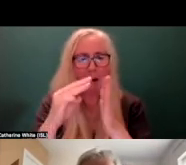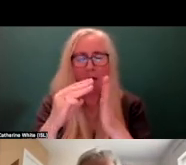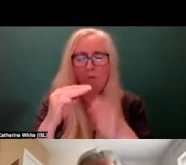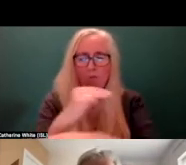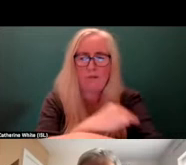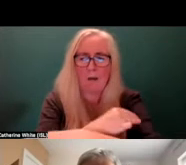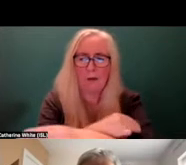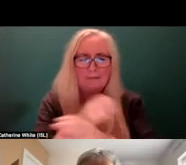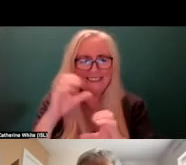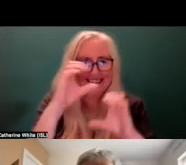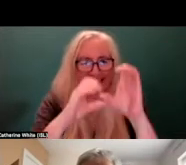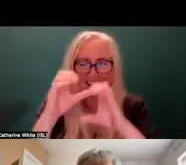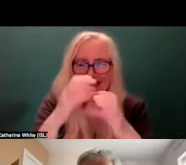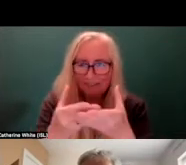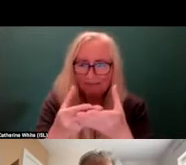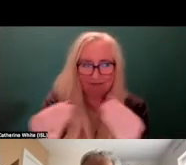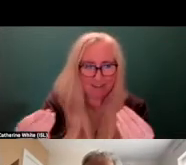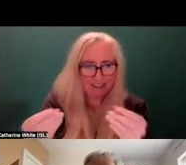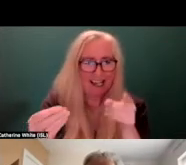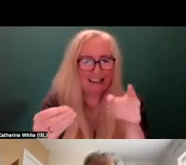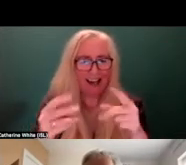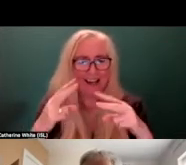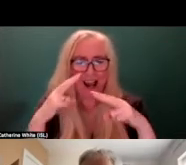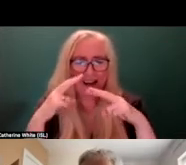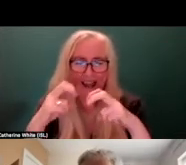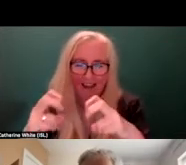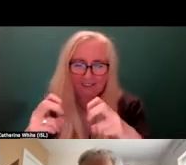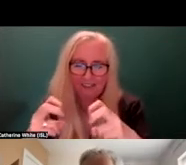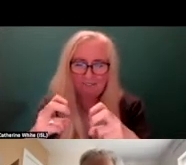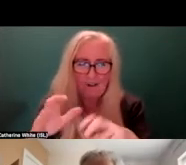And, I suppose, it separates out the kind of programming and analysis work